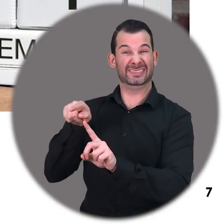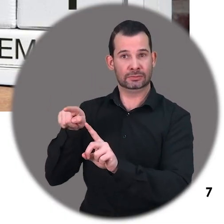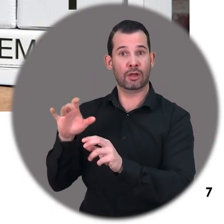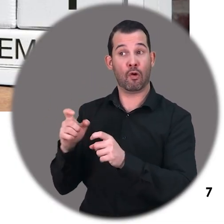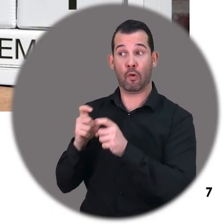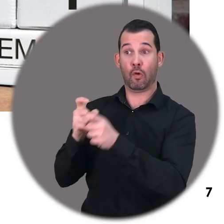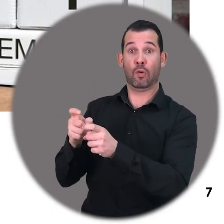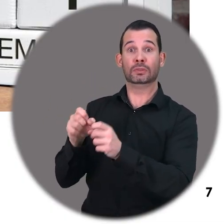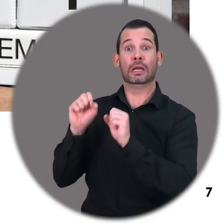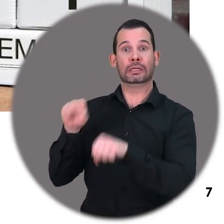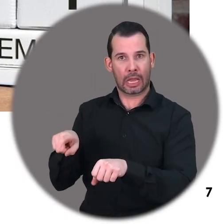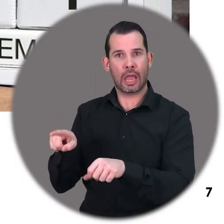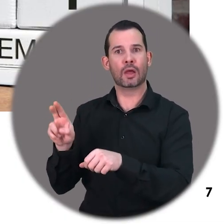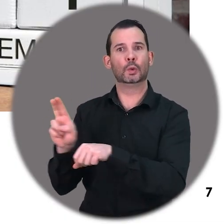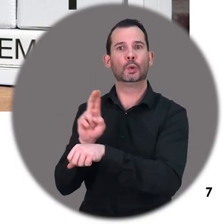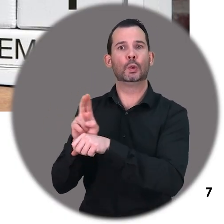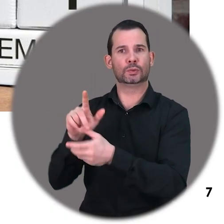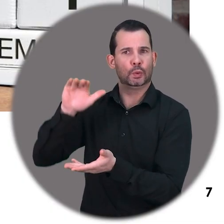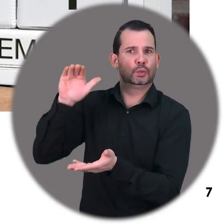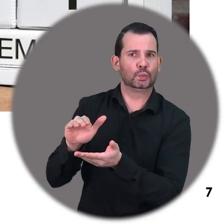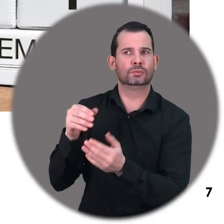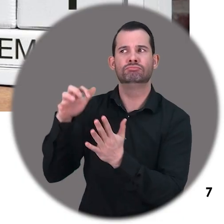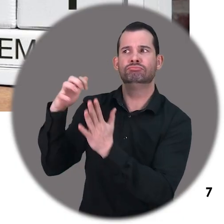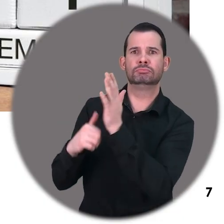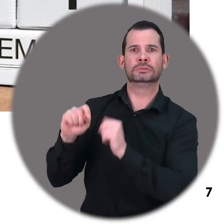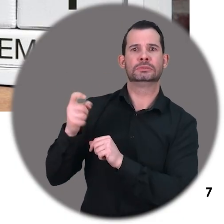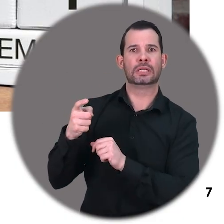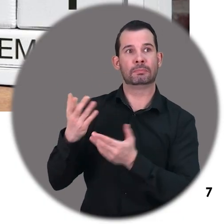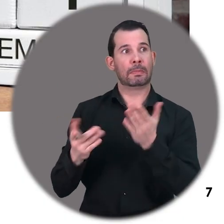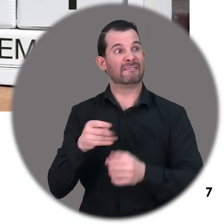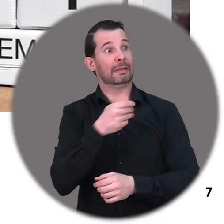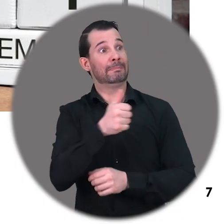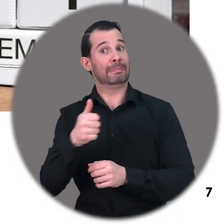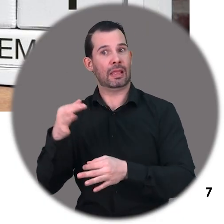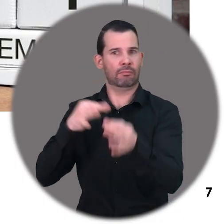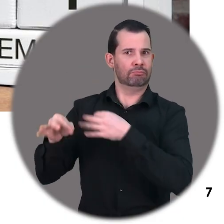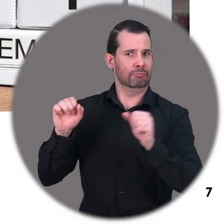where contributions can be used to reduce the taxes you may have to pay.